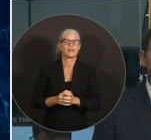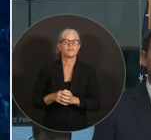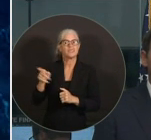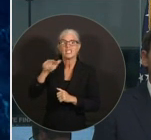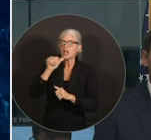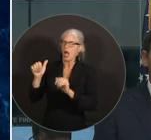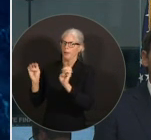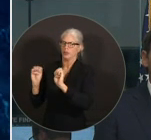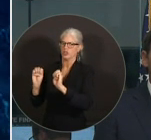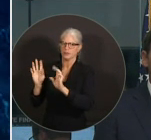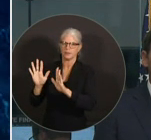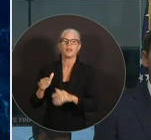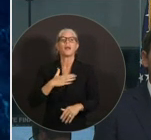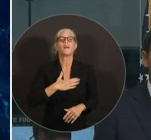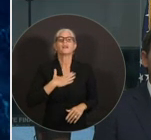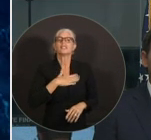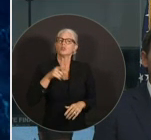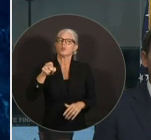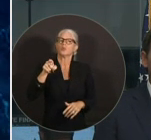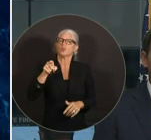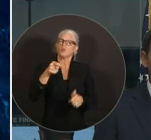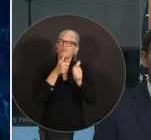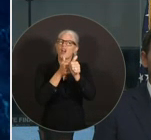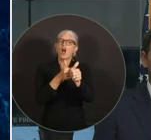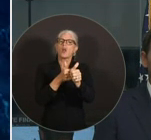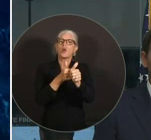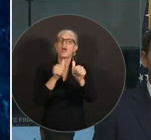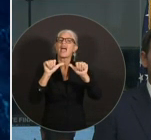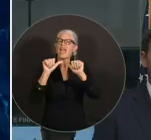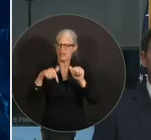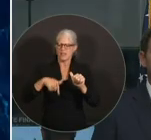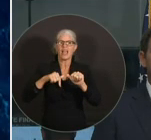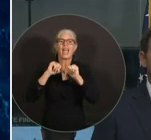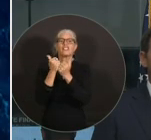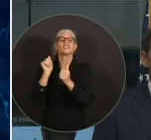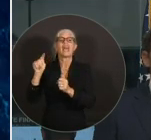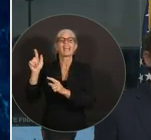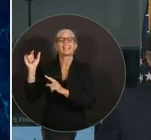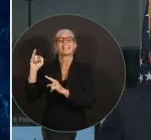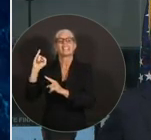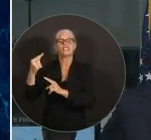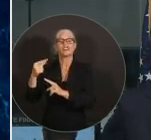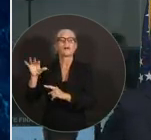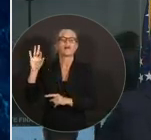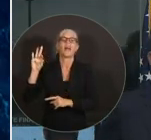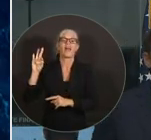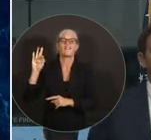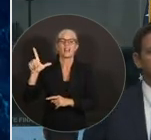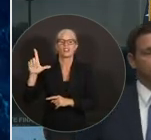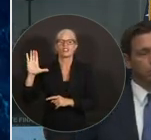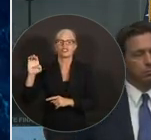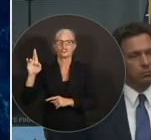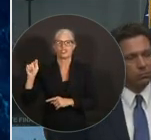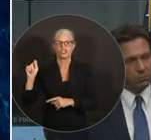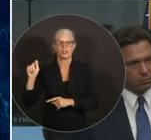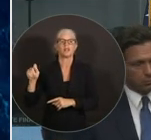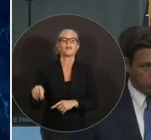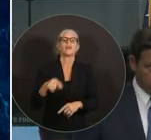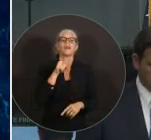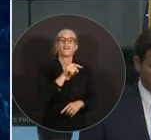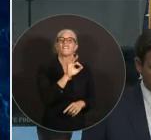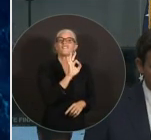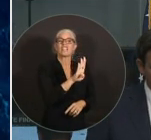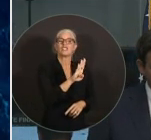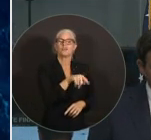7, POLICE FOLLOW THE AGENCY X